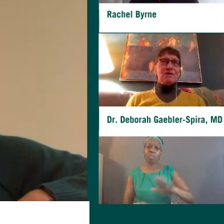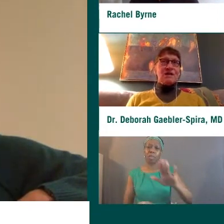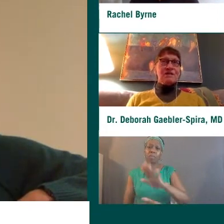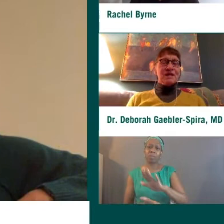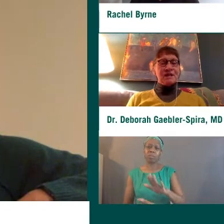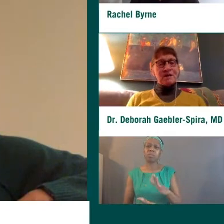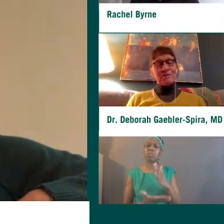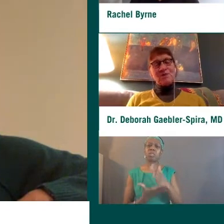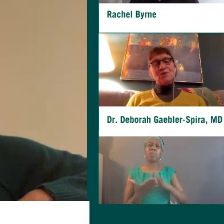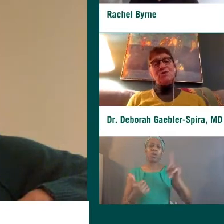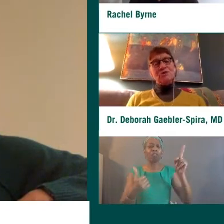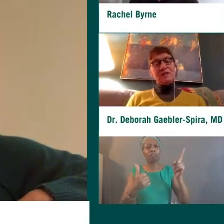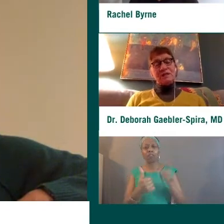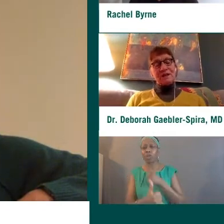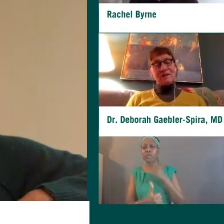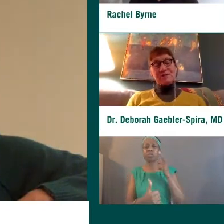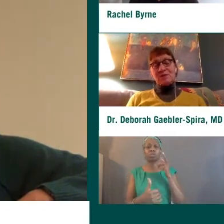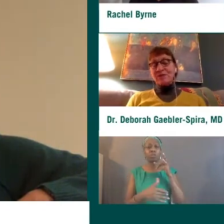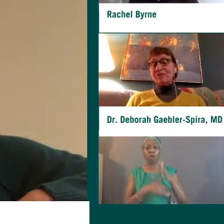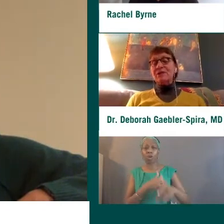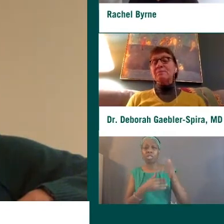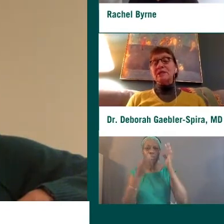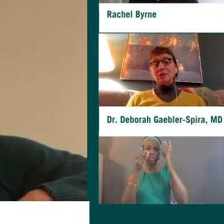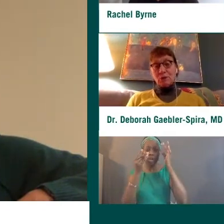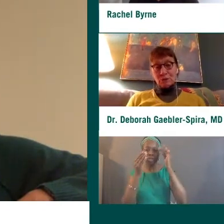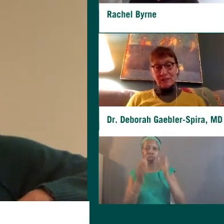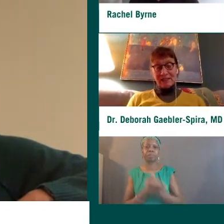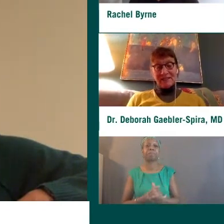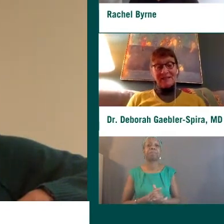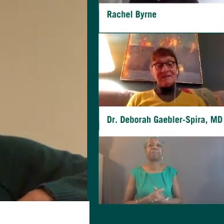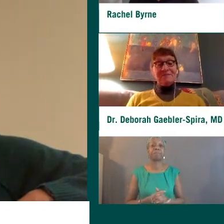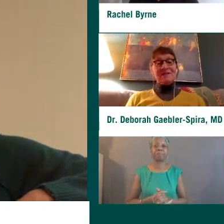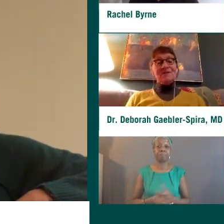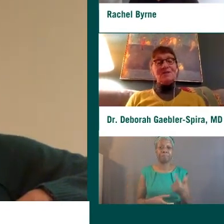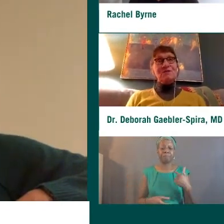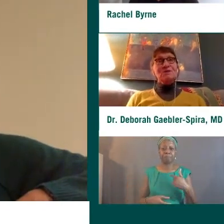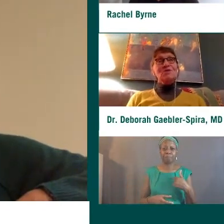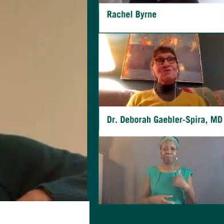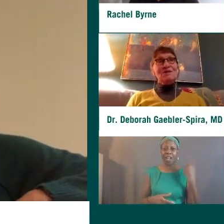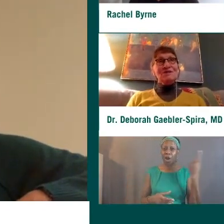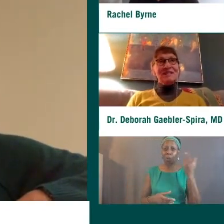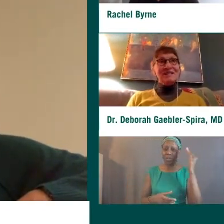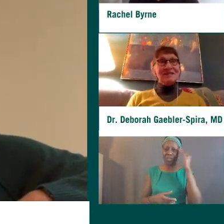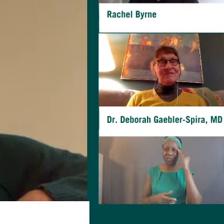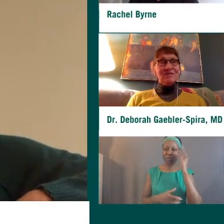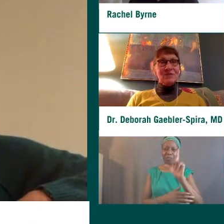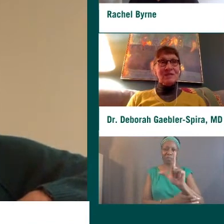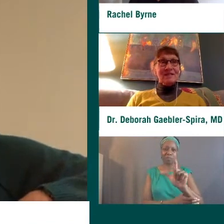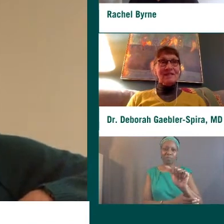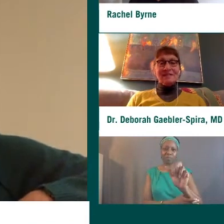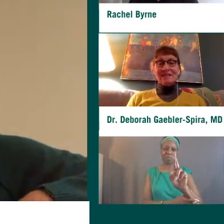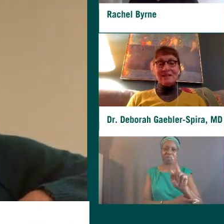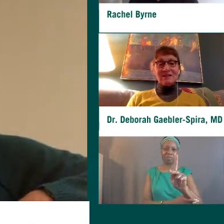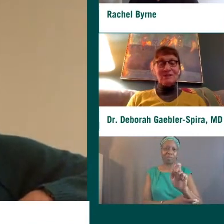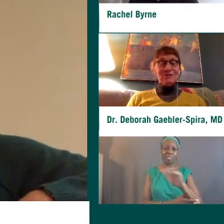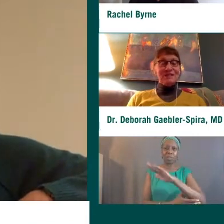Well, I think I always knew that Larke was never gonna be lonely. Because there was rarely a visit that didn't include